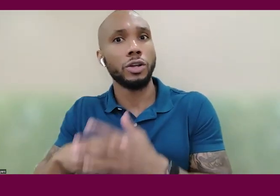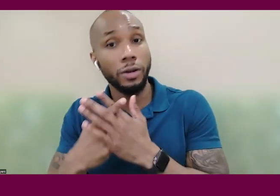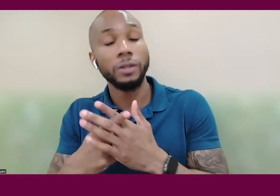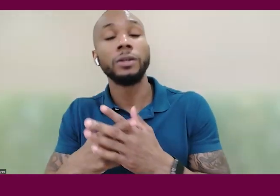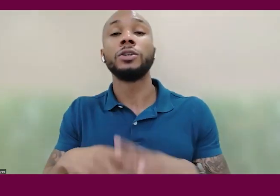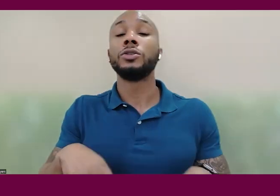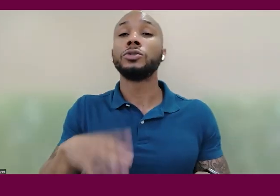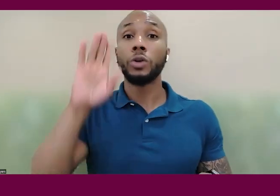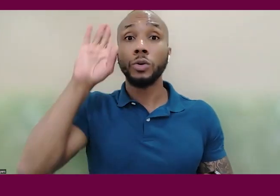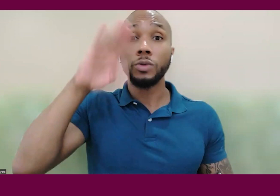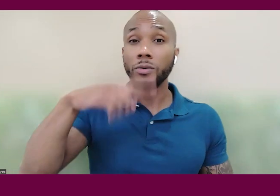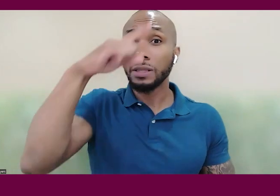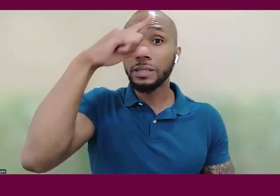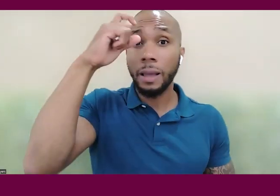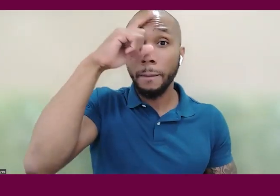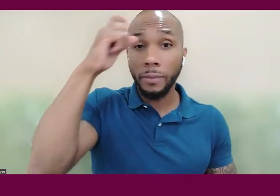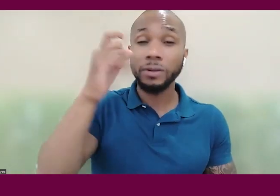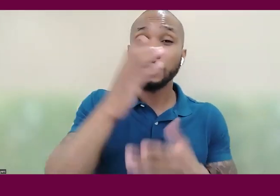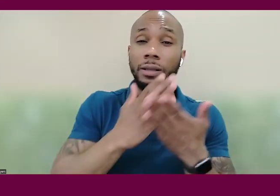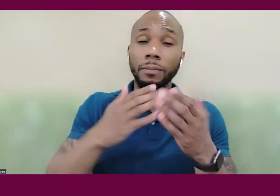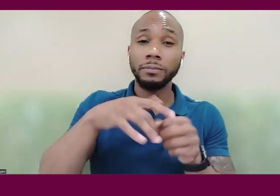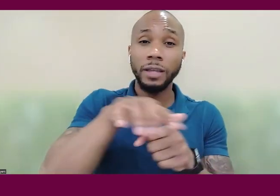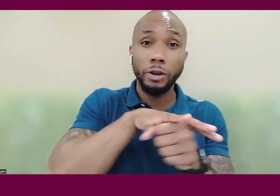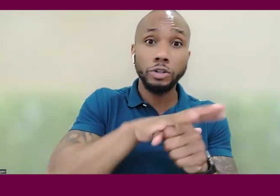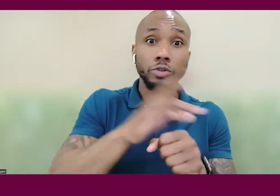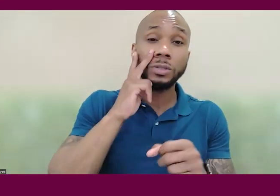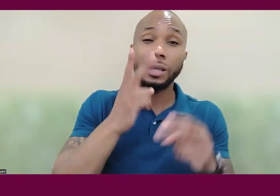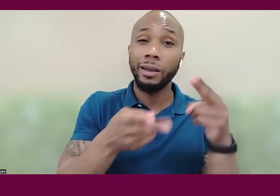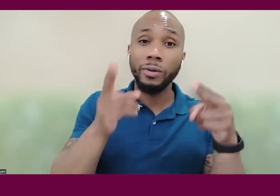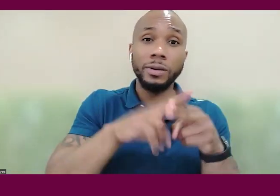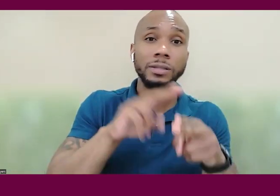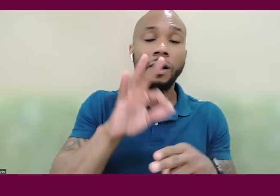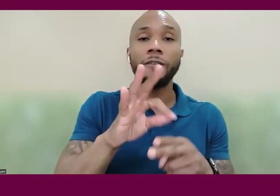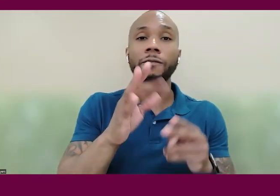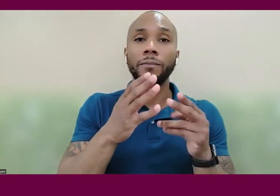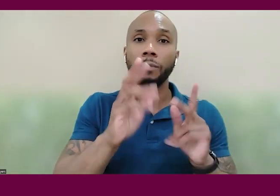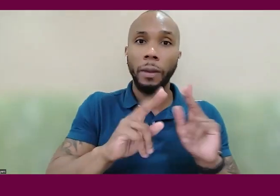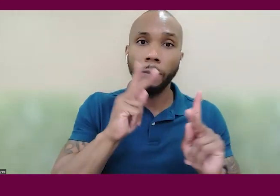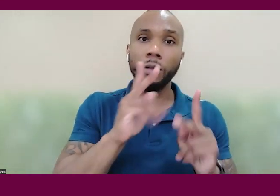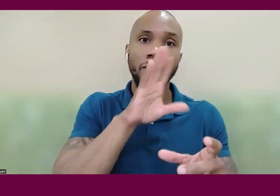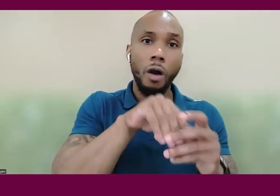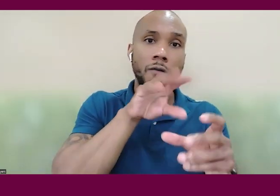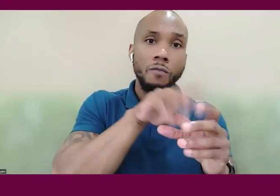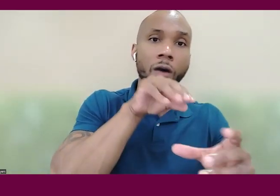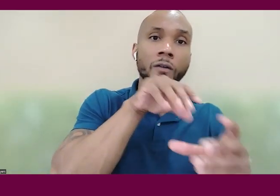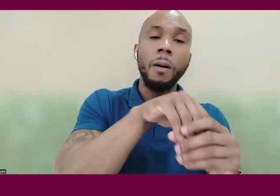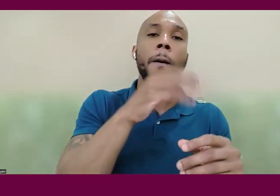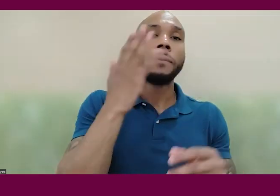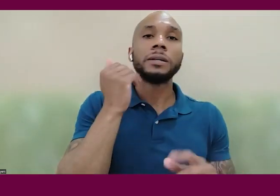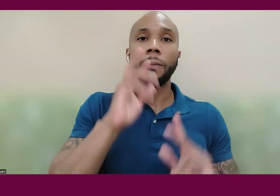So in the summer, in some areas, you see an increase of public activity because the people